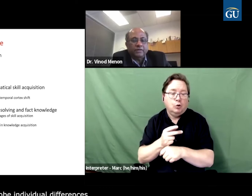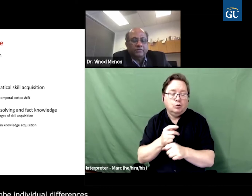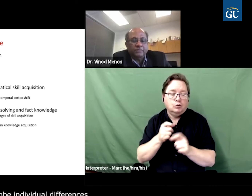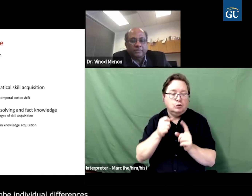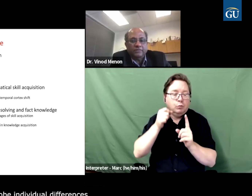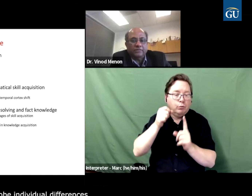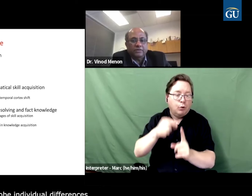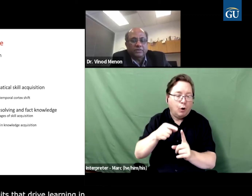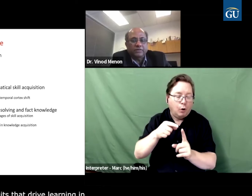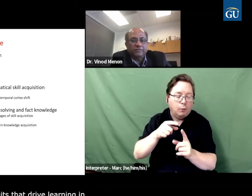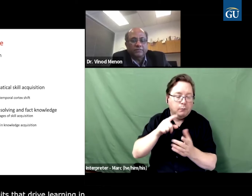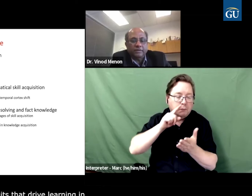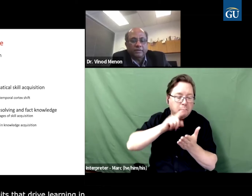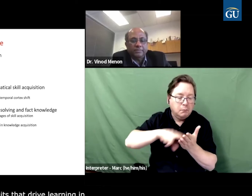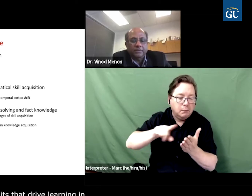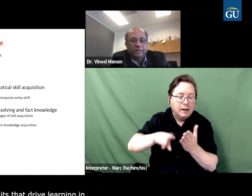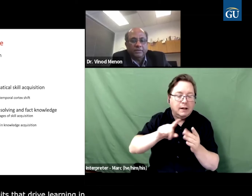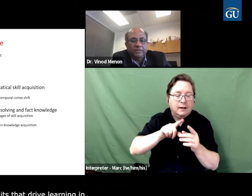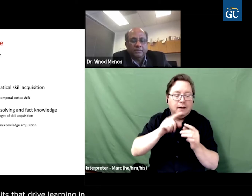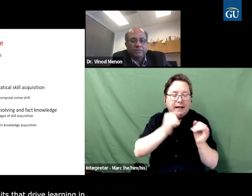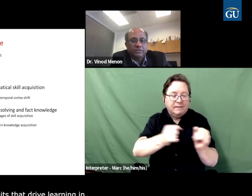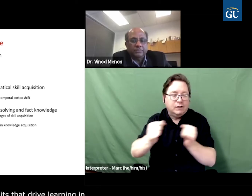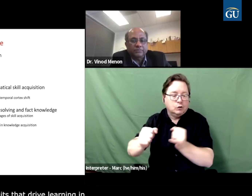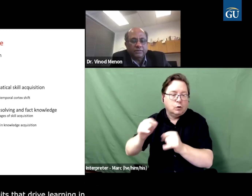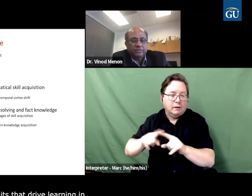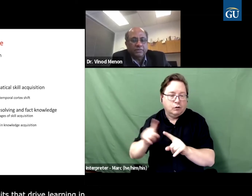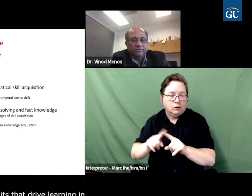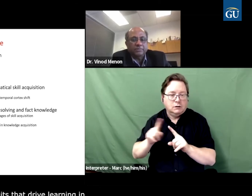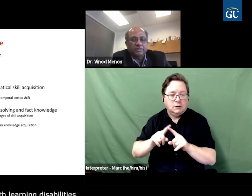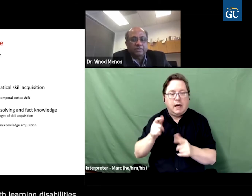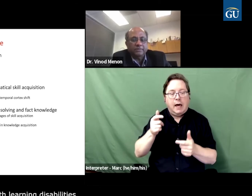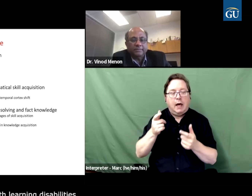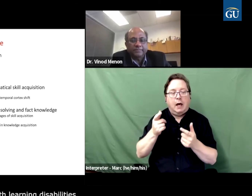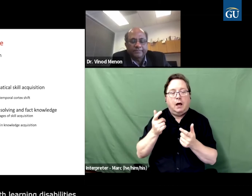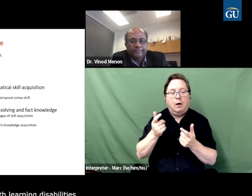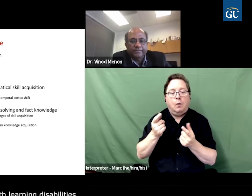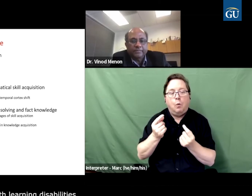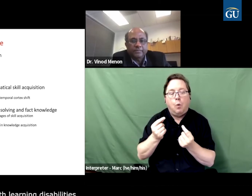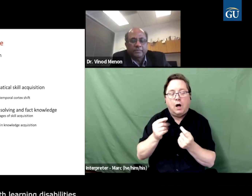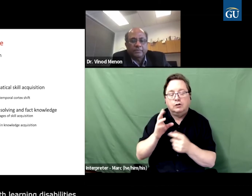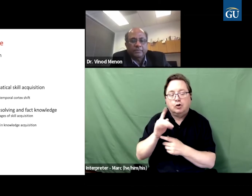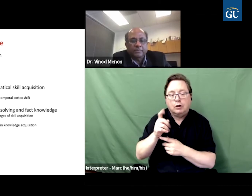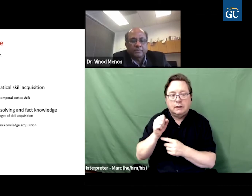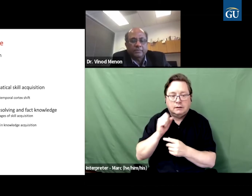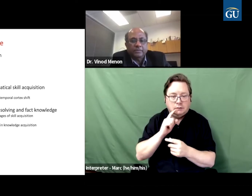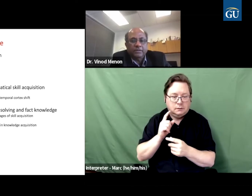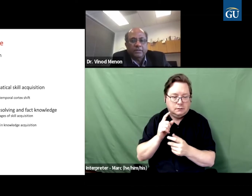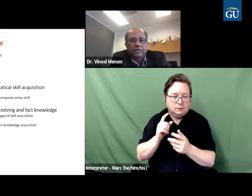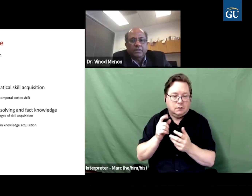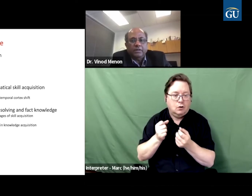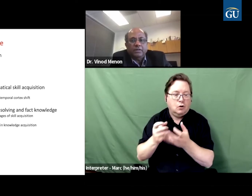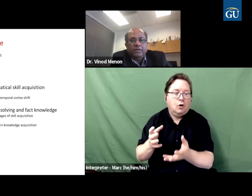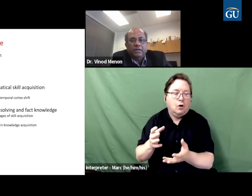differences and the circuits that drive learning in children with learning disabilities